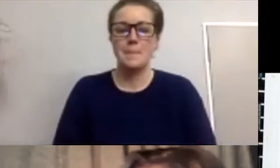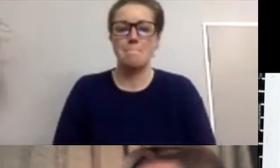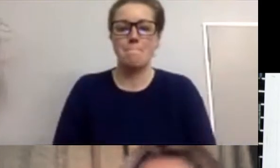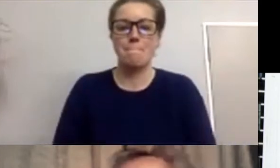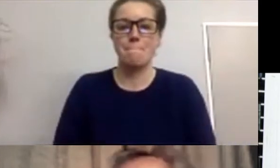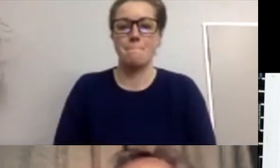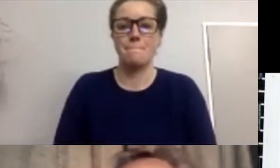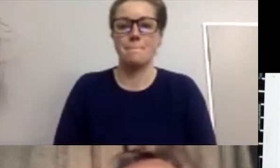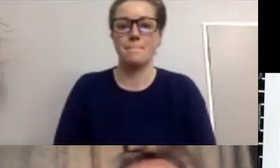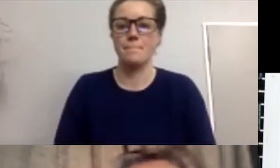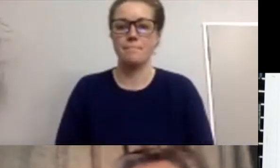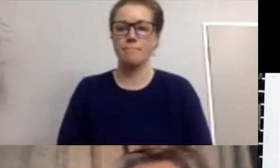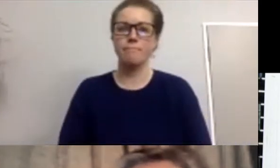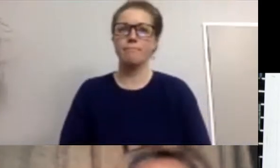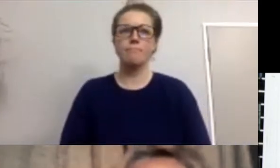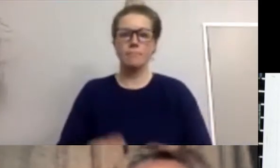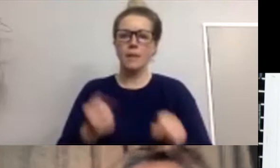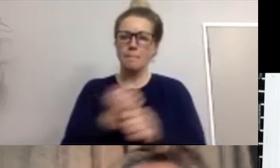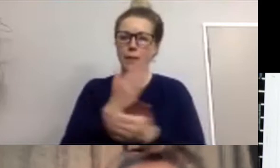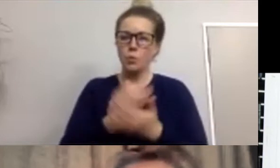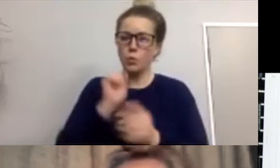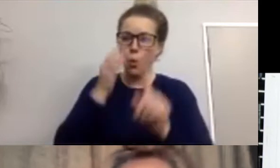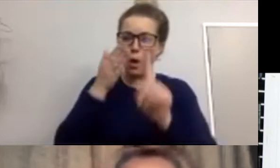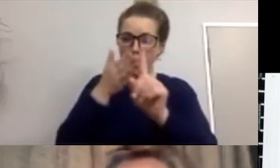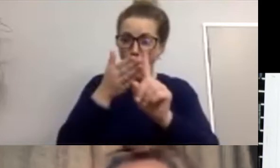Don't lose sight of your objective, whatever happens and all the barriers